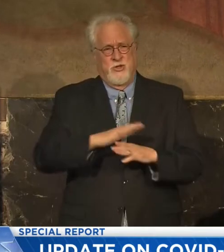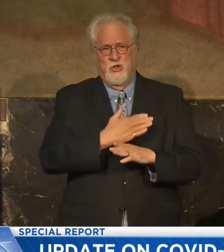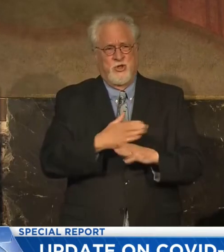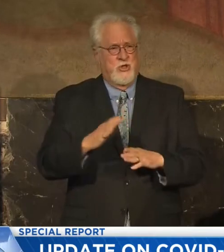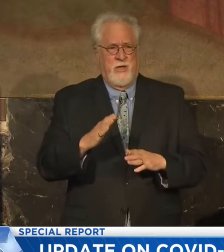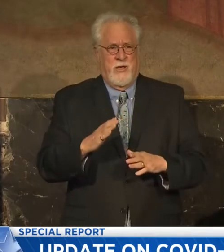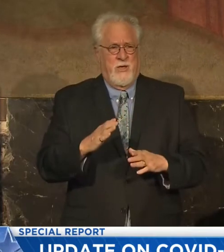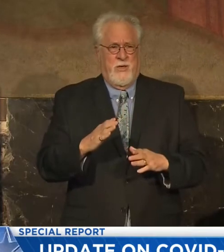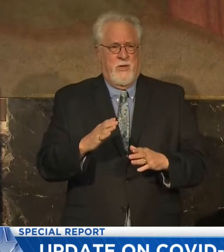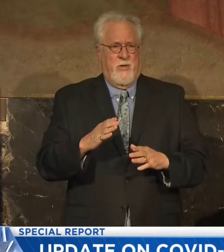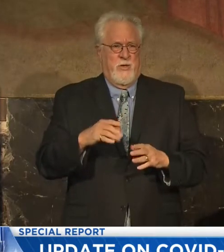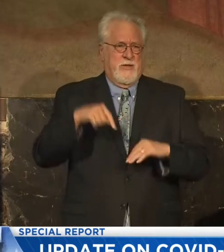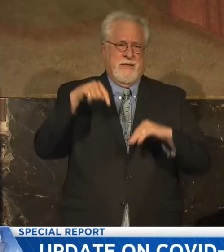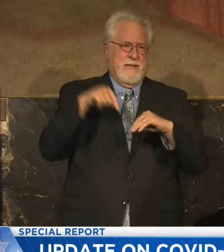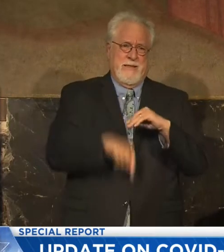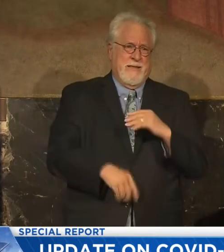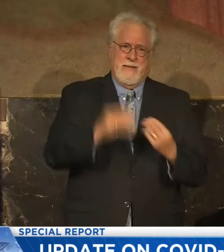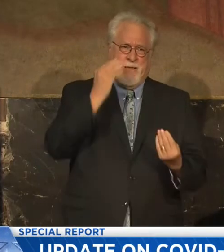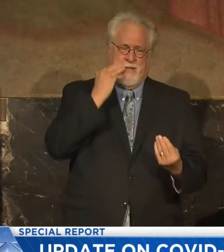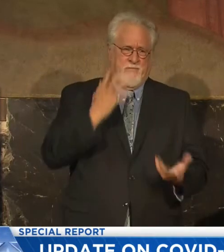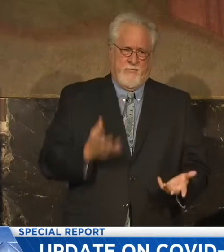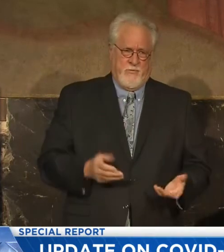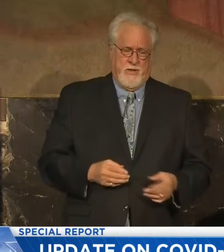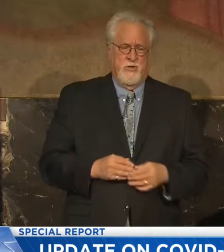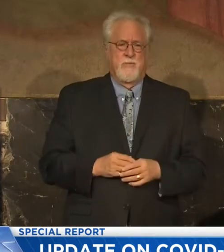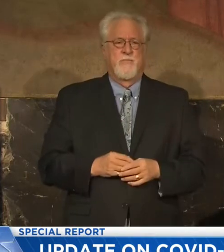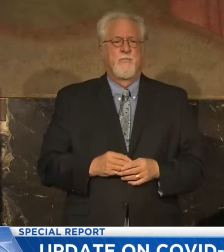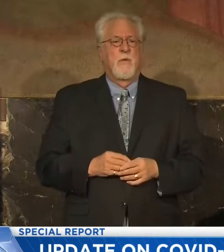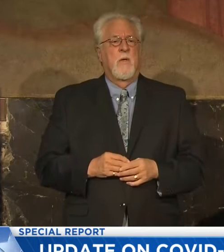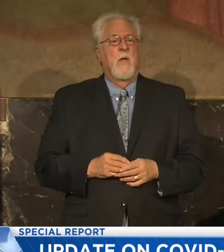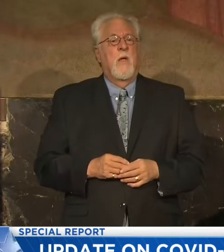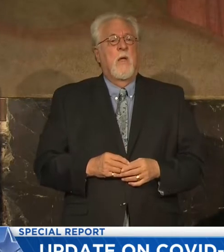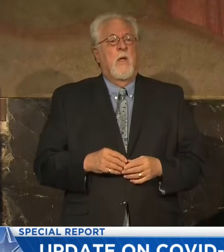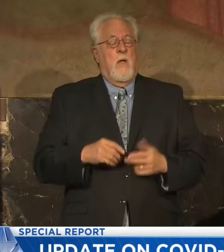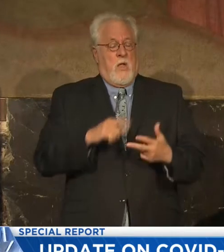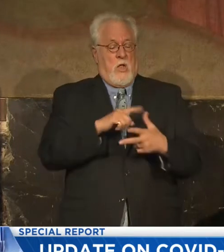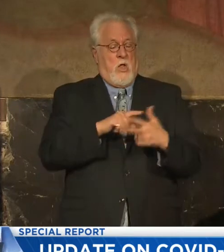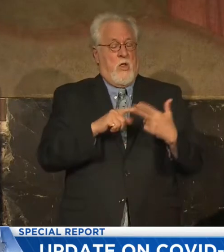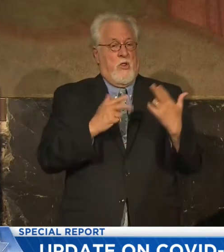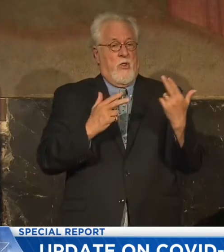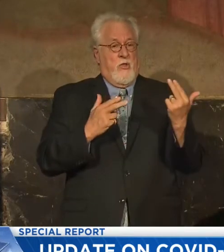WE HAVE 13 CONFIRMED CASES OF MIS-C AND ONE RELATED DEATH. WE RESPECT THE PRIVACY OF THAT PERSON AND THAT PERSON'S FAMILY,